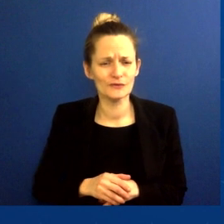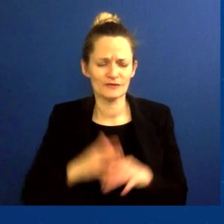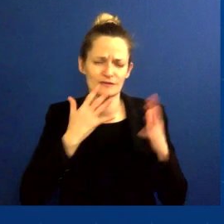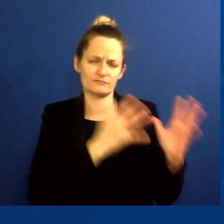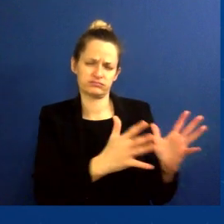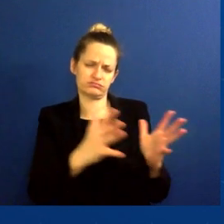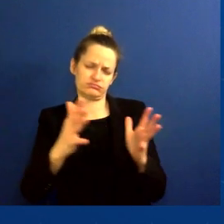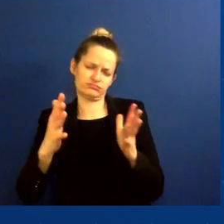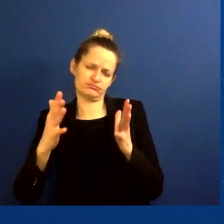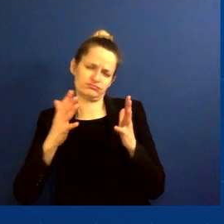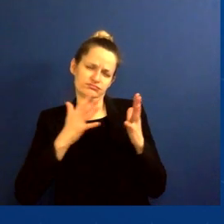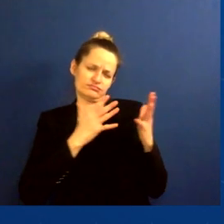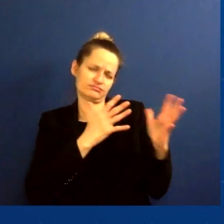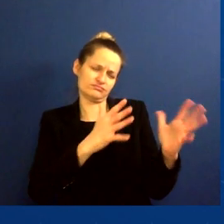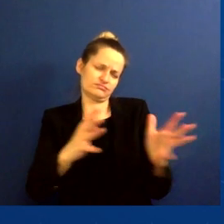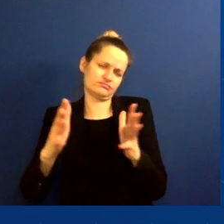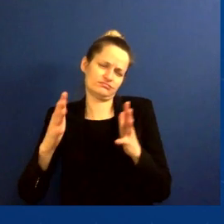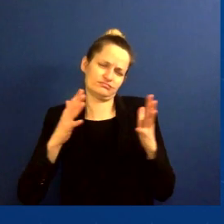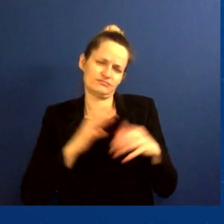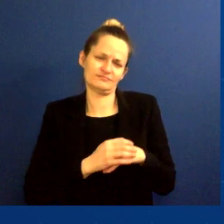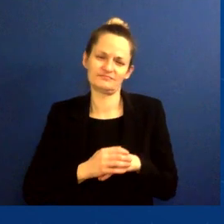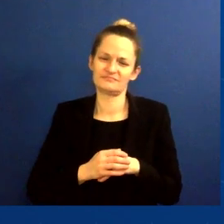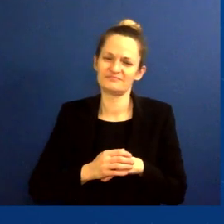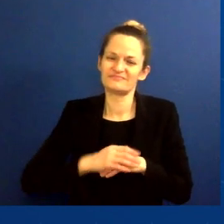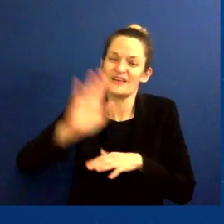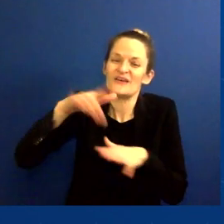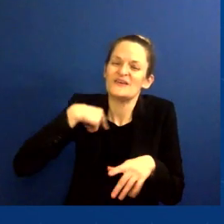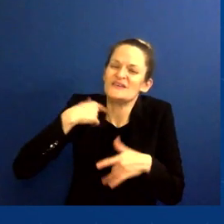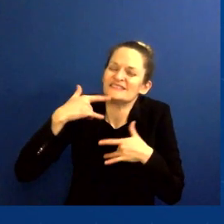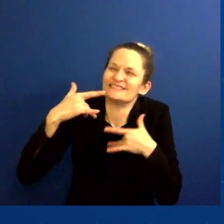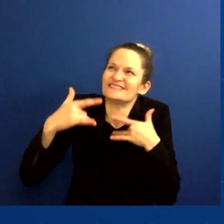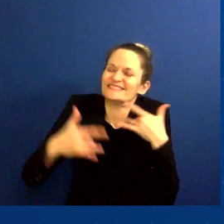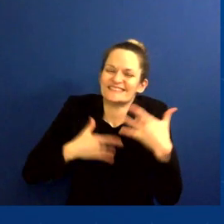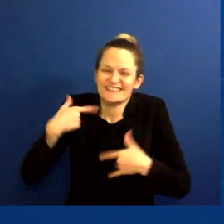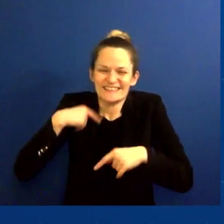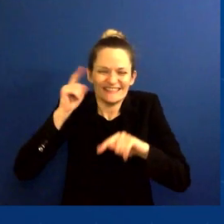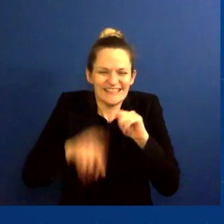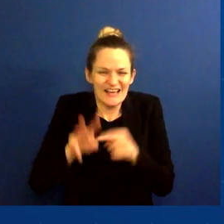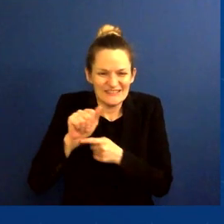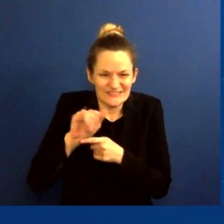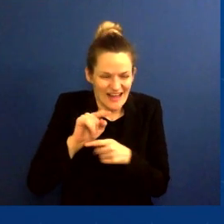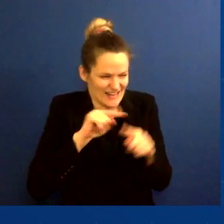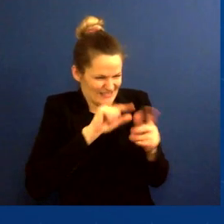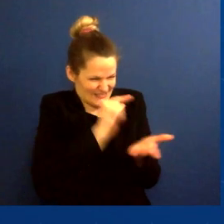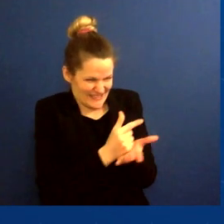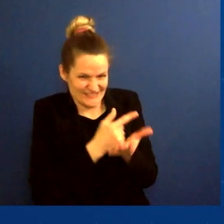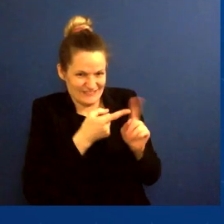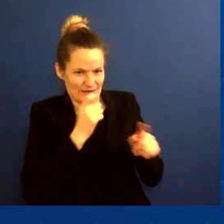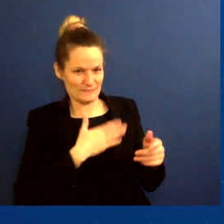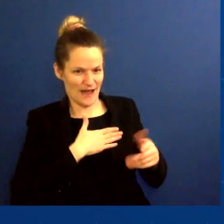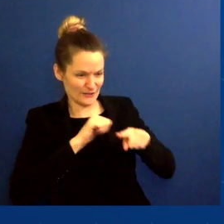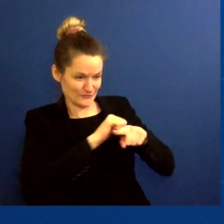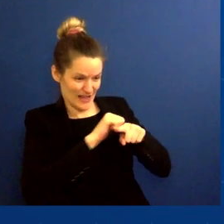I can't wait to graduate for my apprenticeship this summer and get to work on a big part is covered by this executive order.